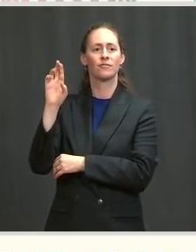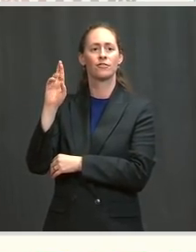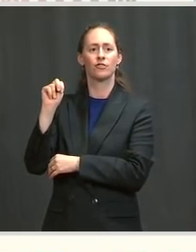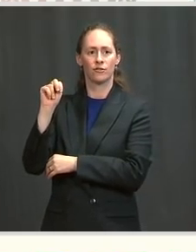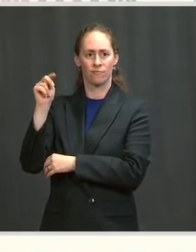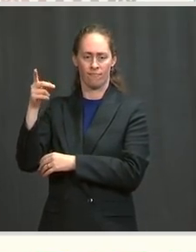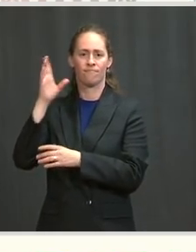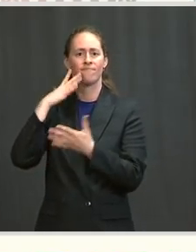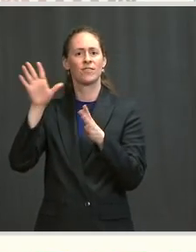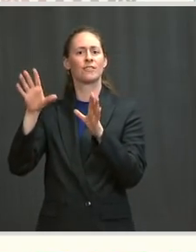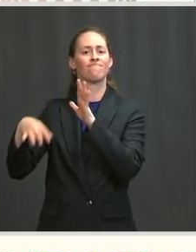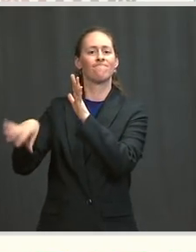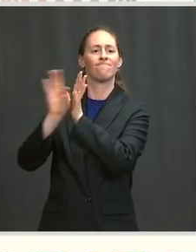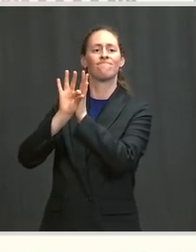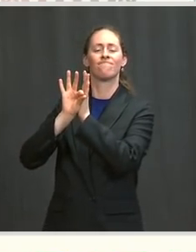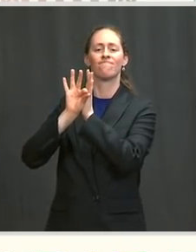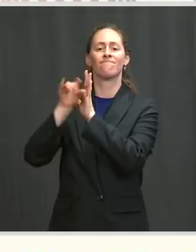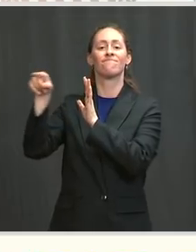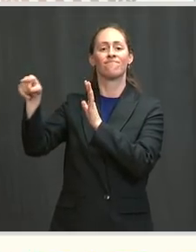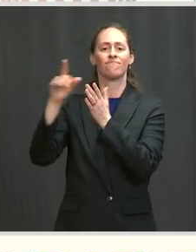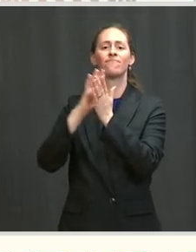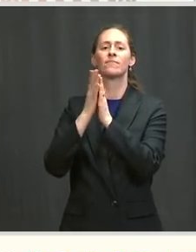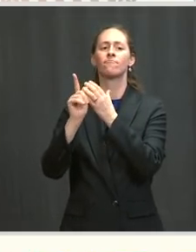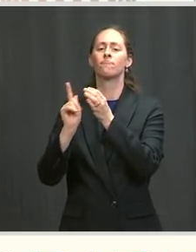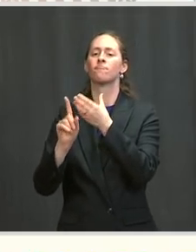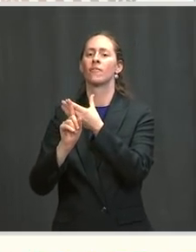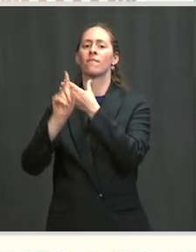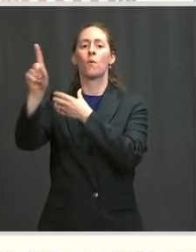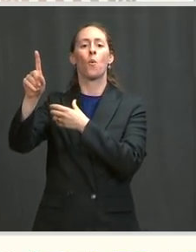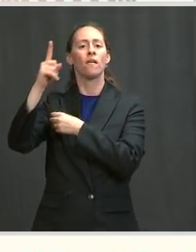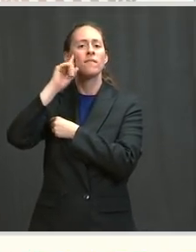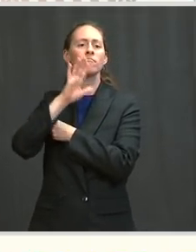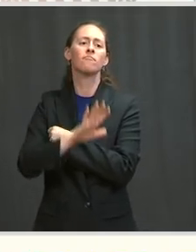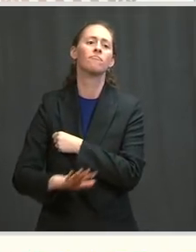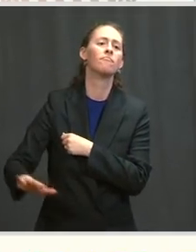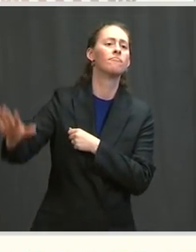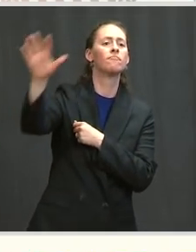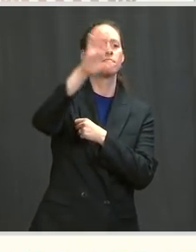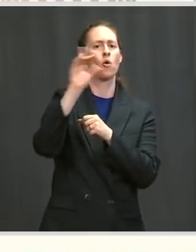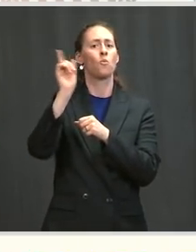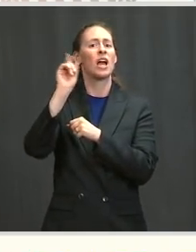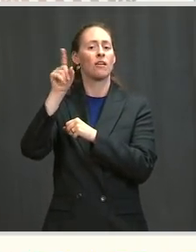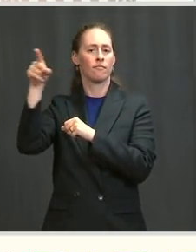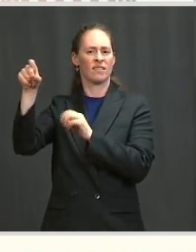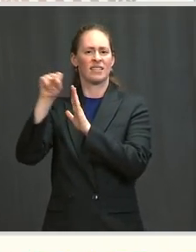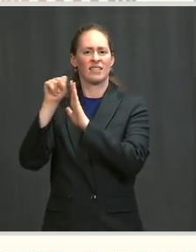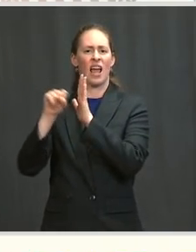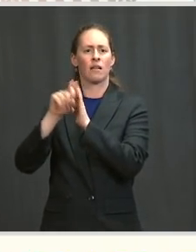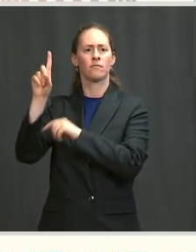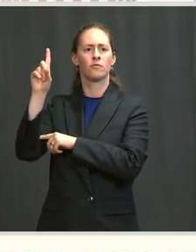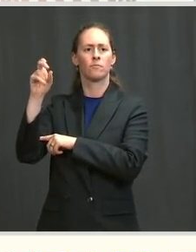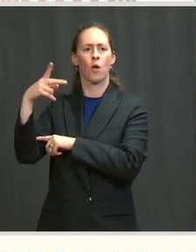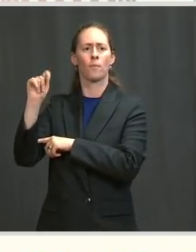Q+ special envoy at the State Department. And yes, we're also making progress,